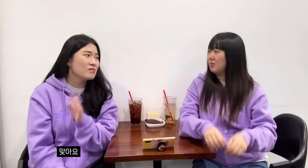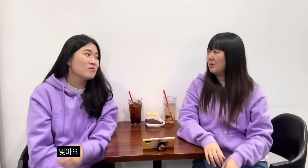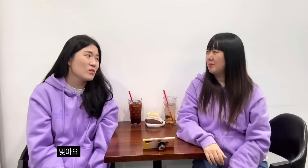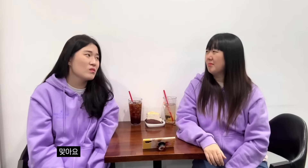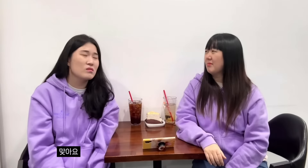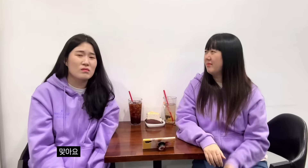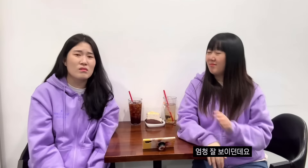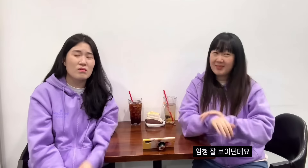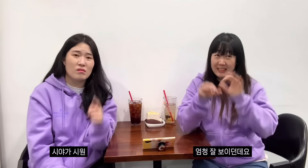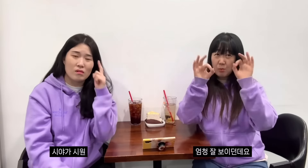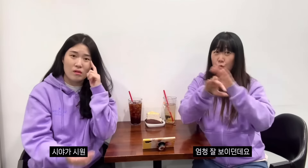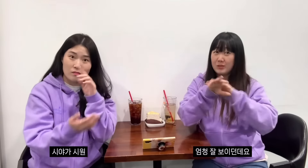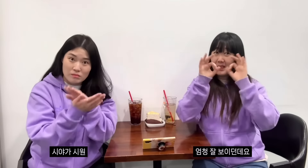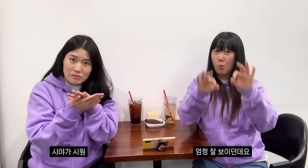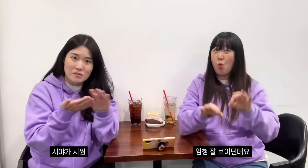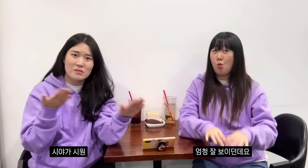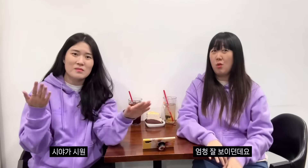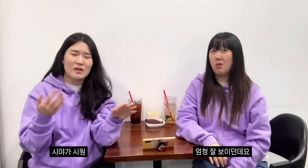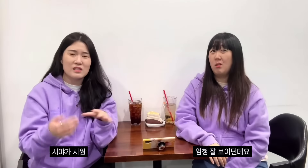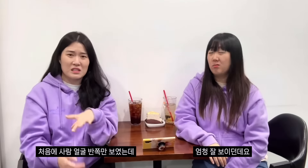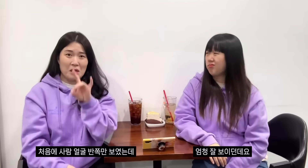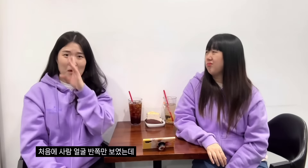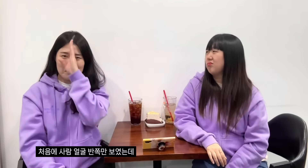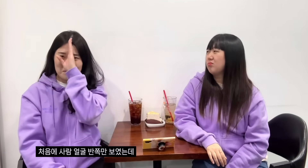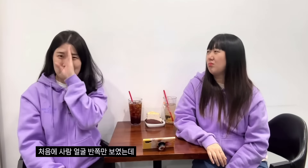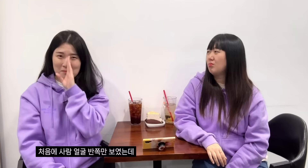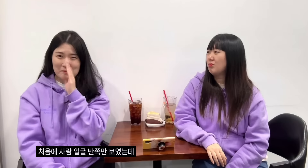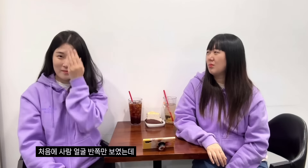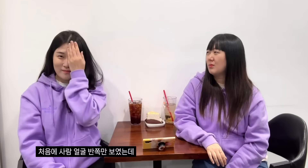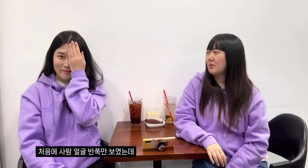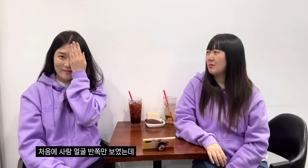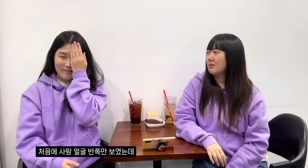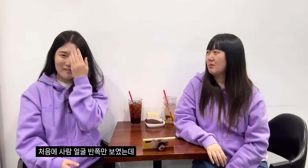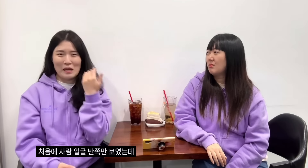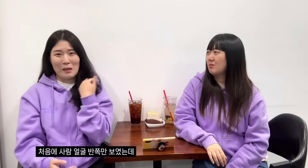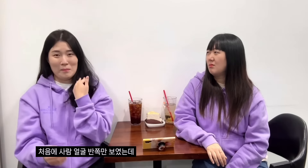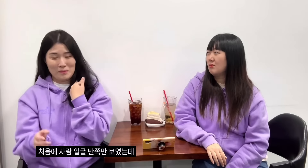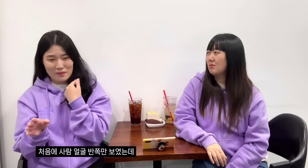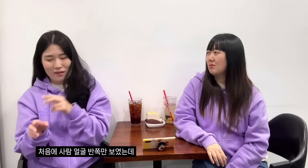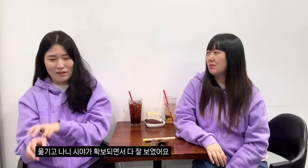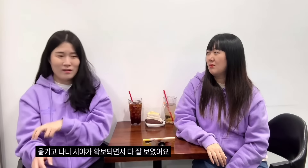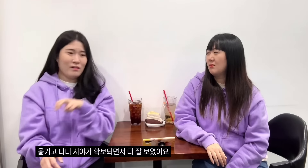The stage looked great. At first, I could only see half of the person's face,